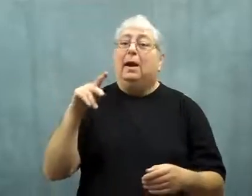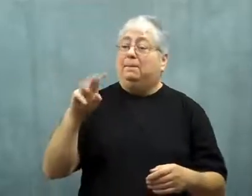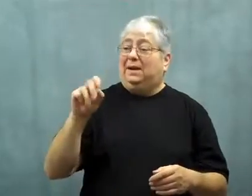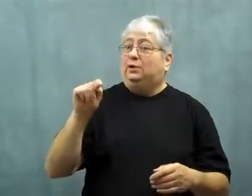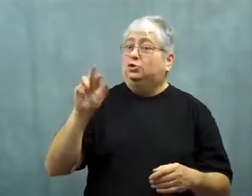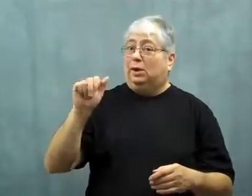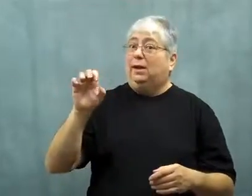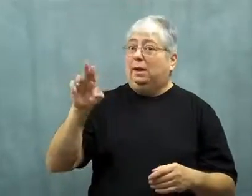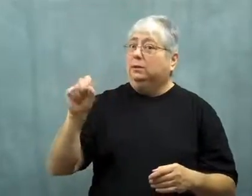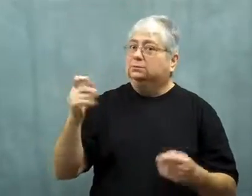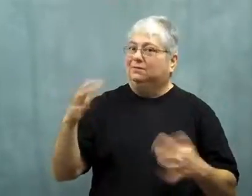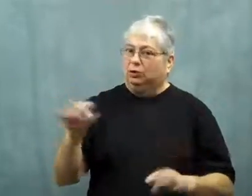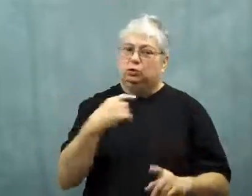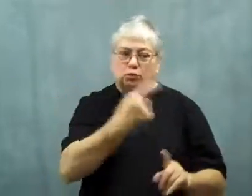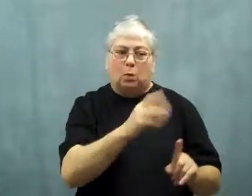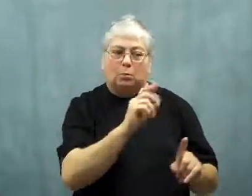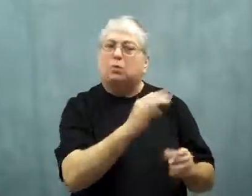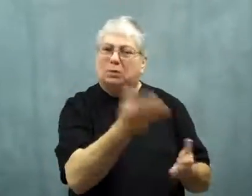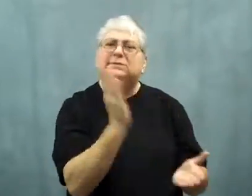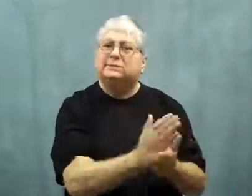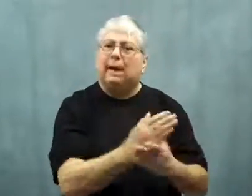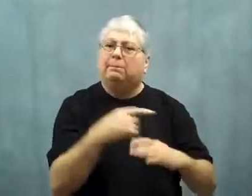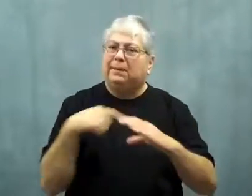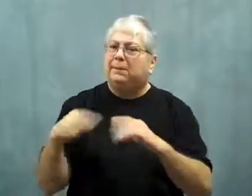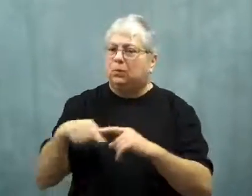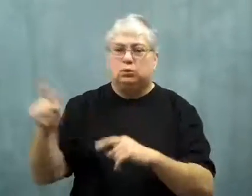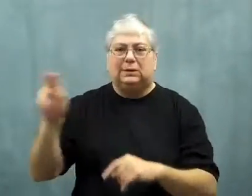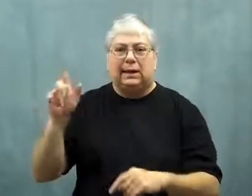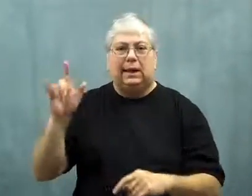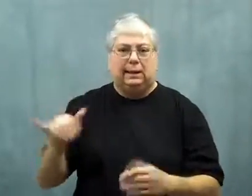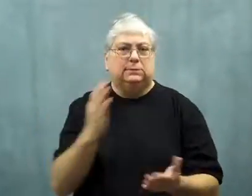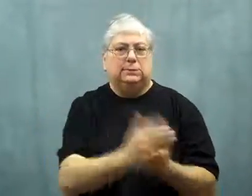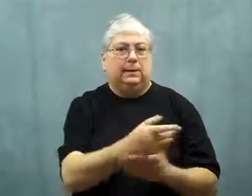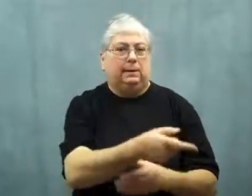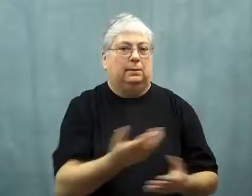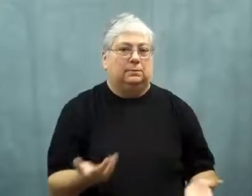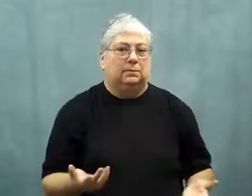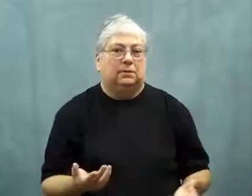Petraeus had already told Broadwell to stop emailing Kelley.